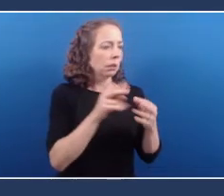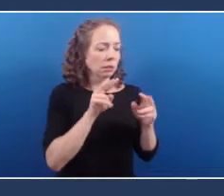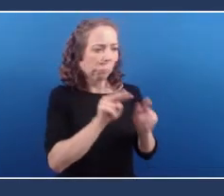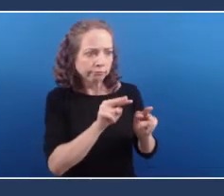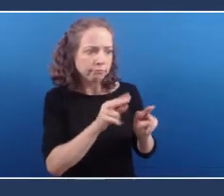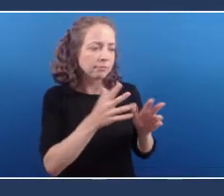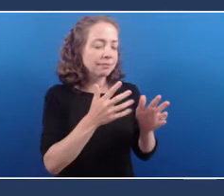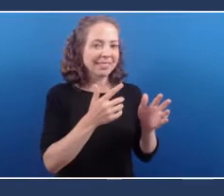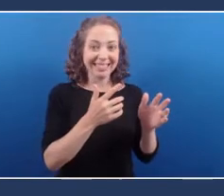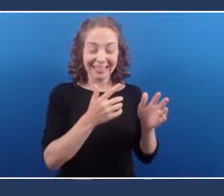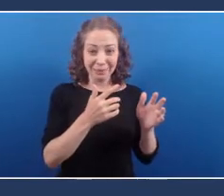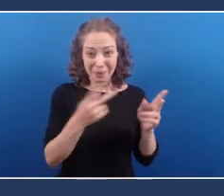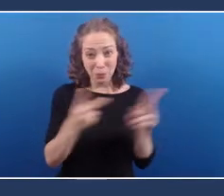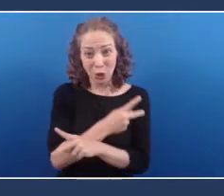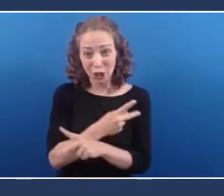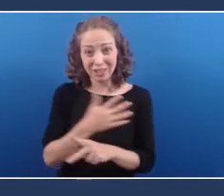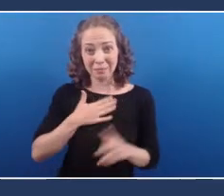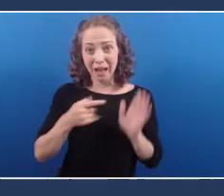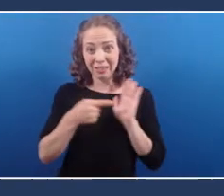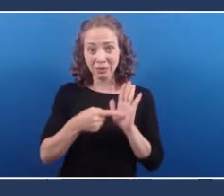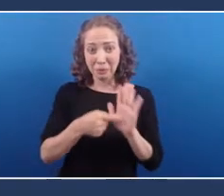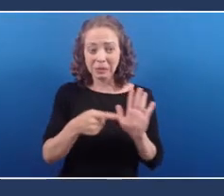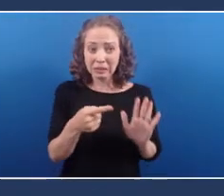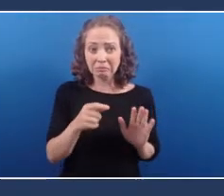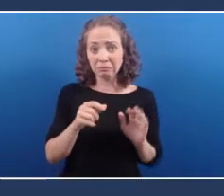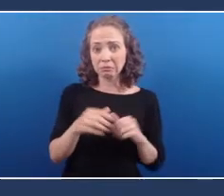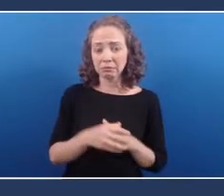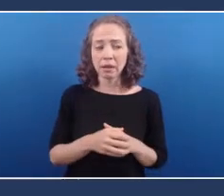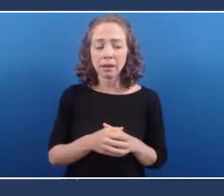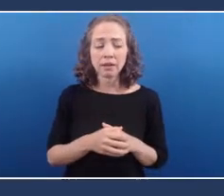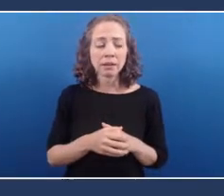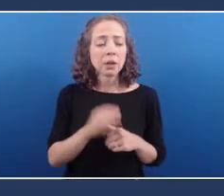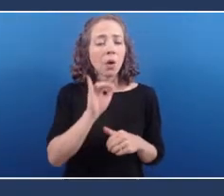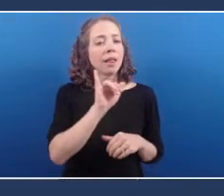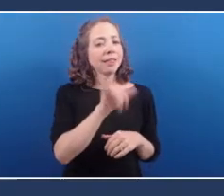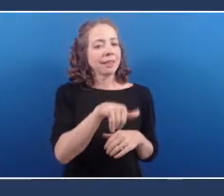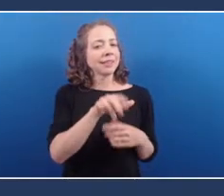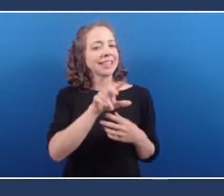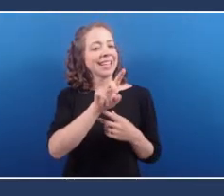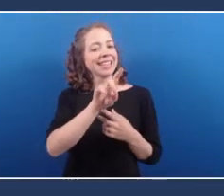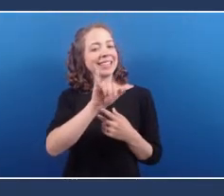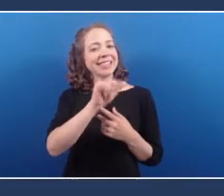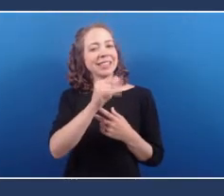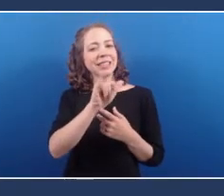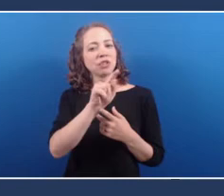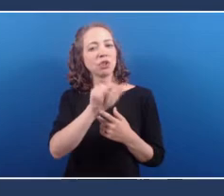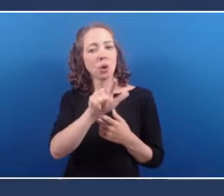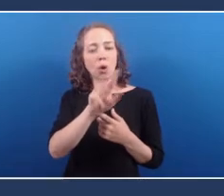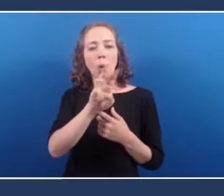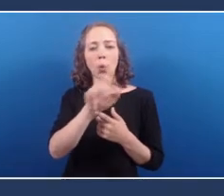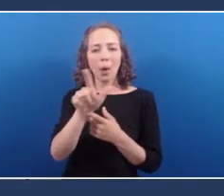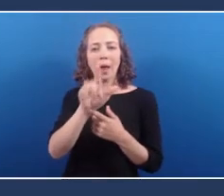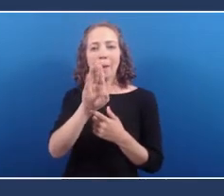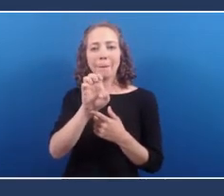And so, that’s really the rise of what I call digital wellbeing. Because I believe that technology has a positive role to play